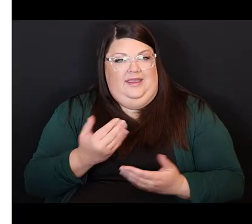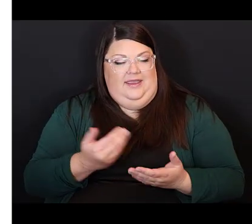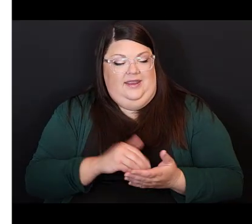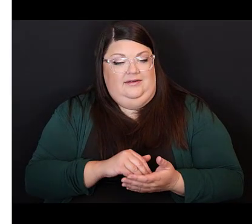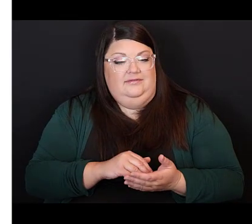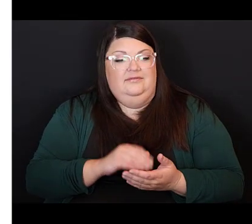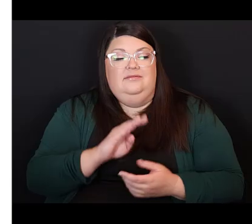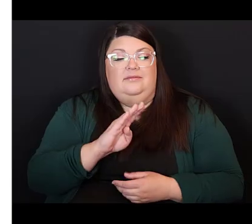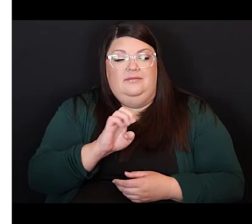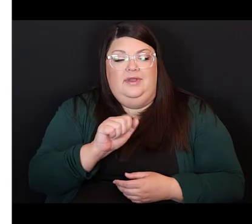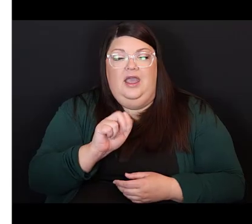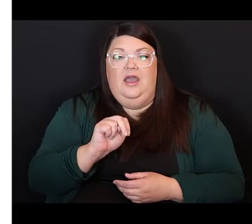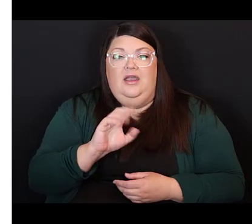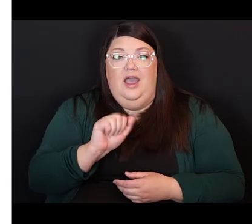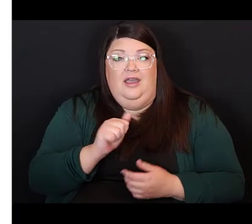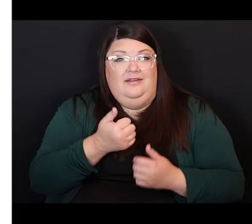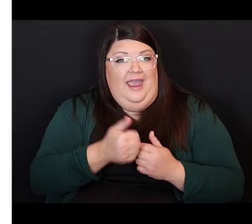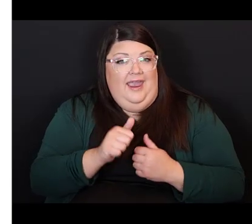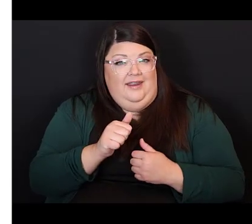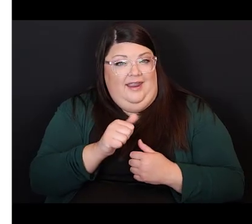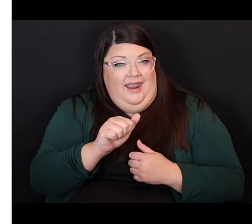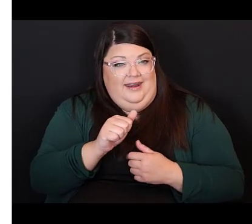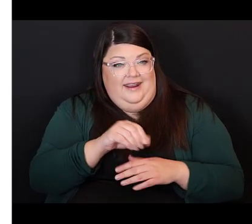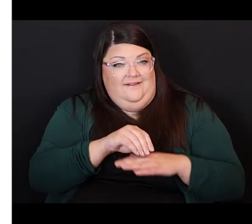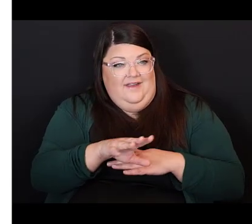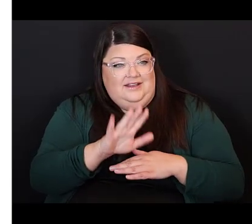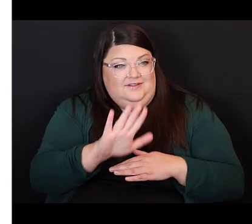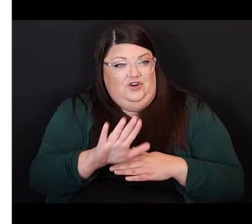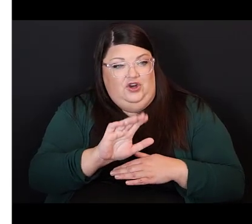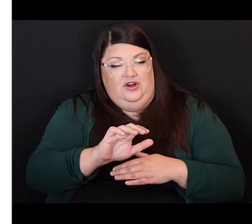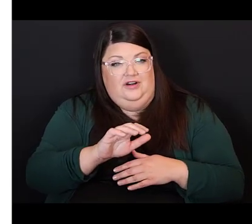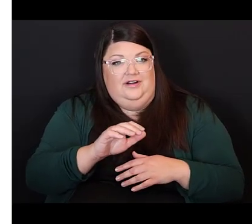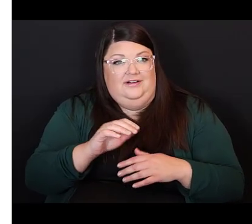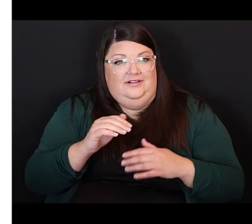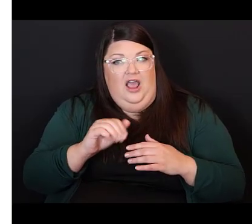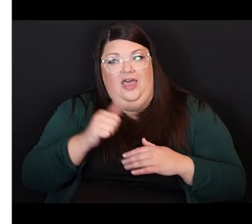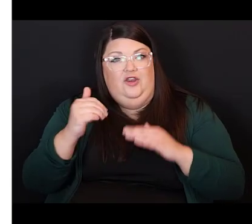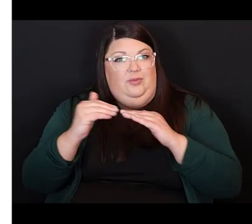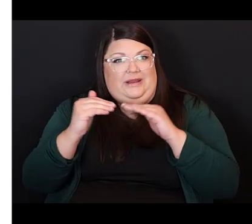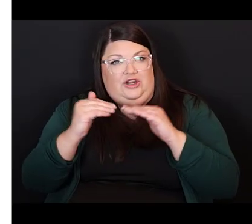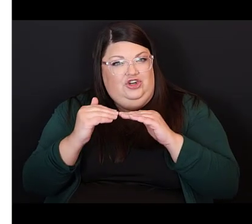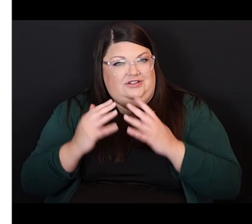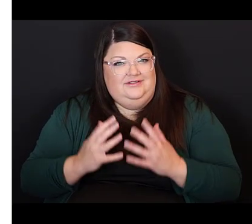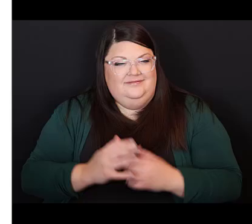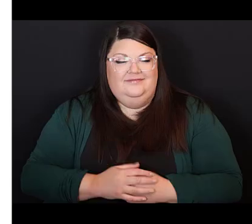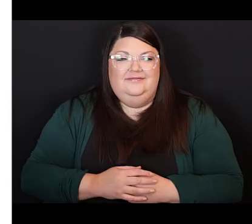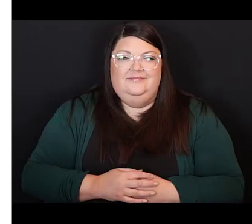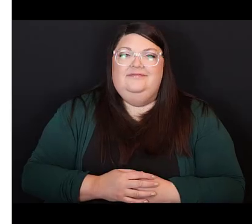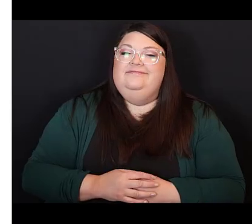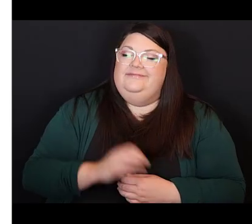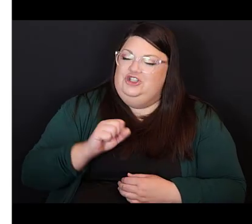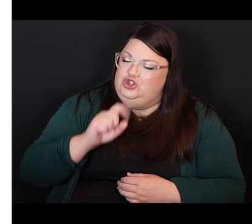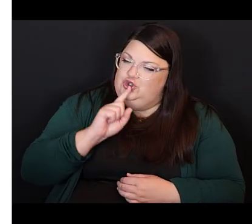about you, any advice for your fellow grantees? [Beanca] Sure, this is Beanca. We are fortunate